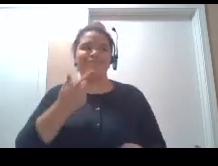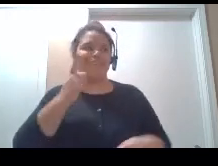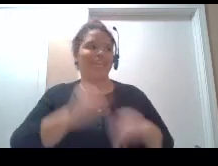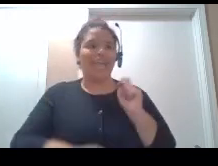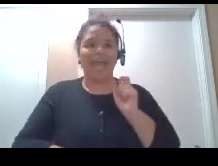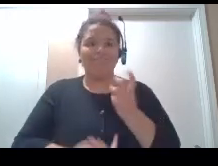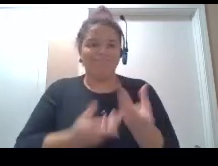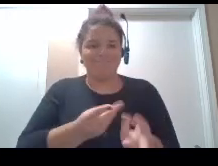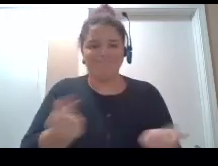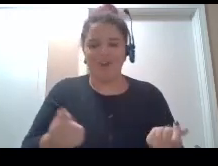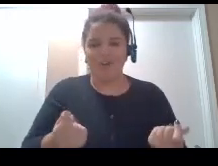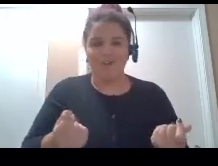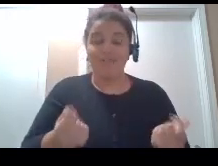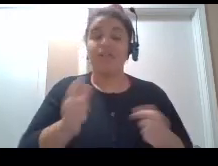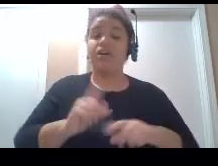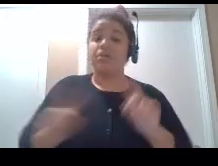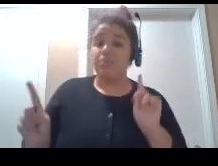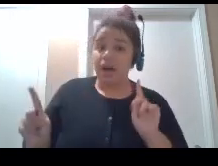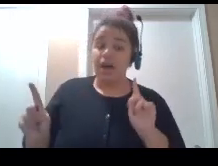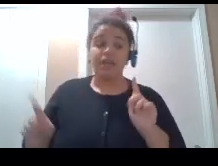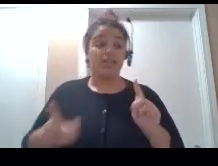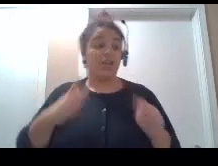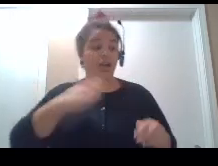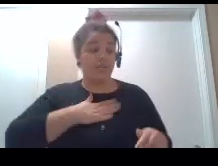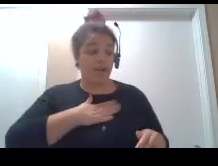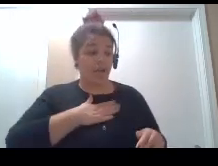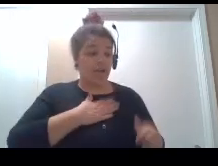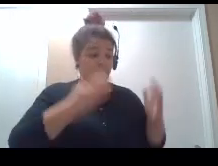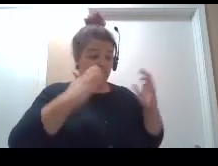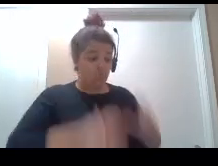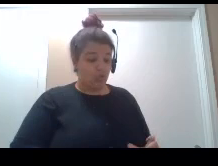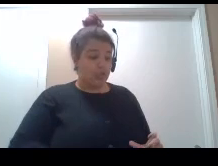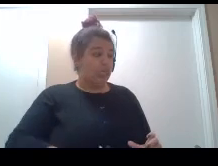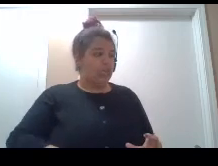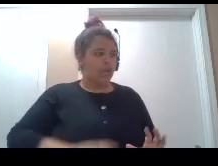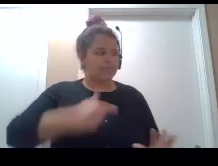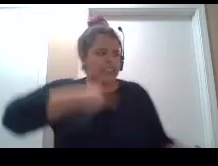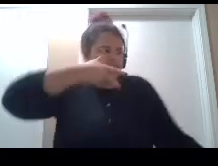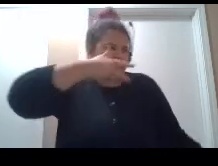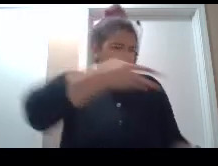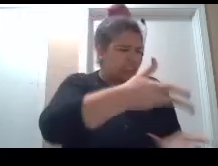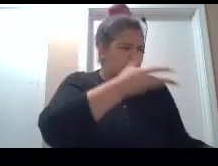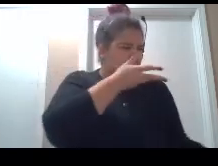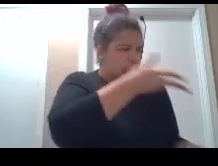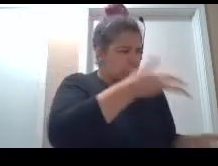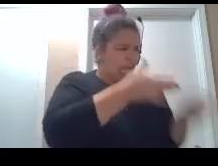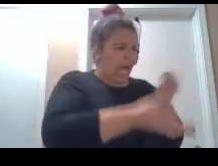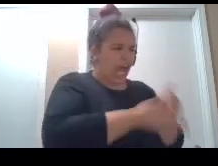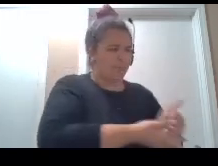But, making sure the job seekers I was working with were ready for interviews was something I could control.